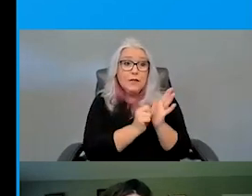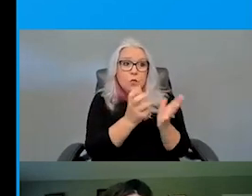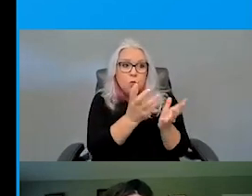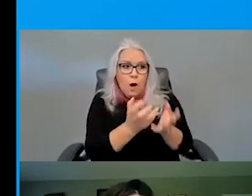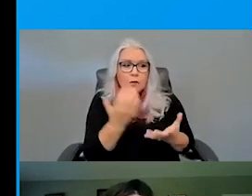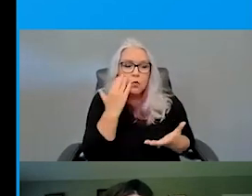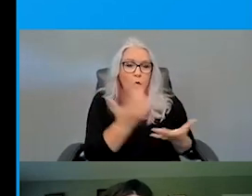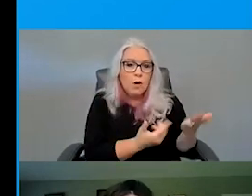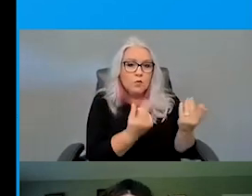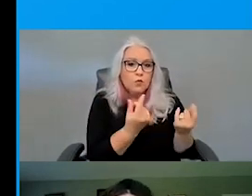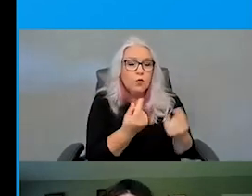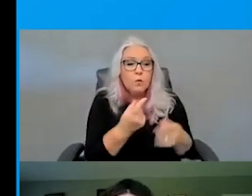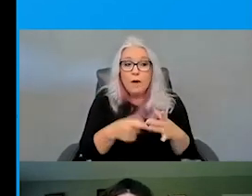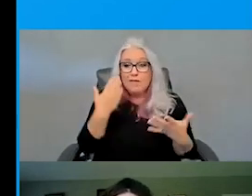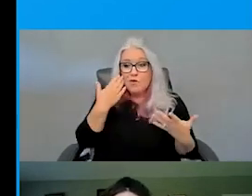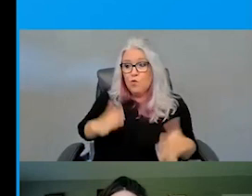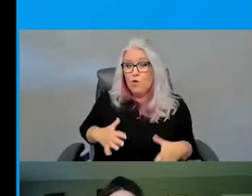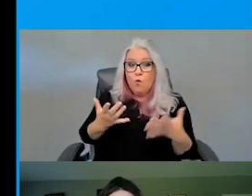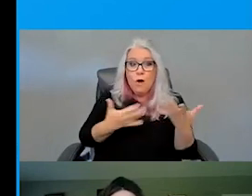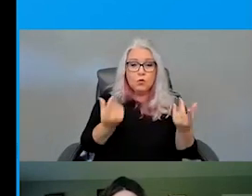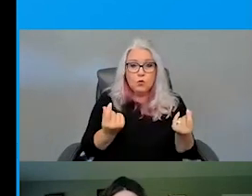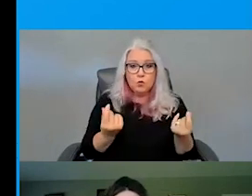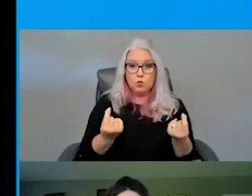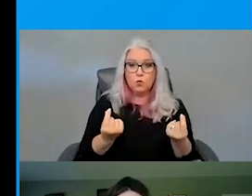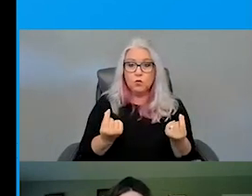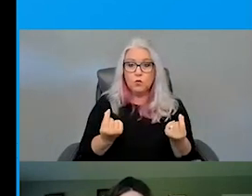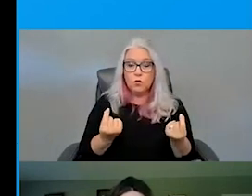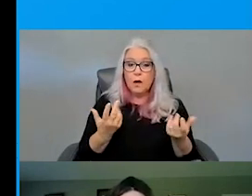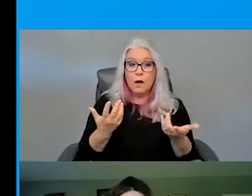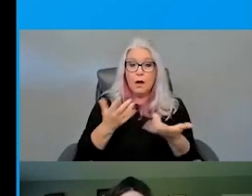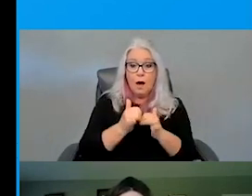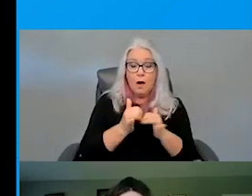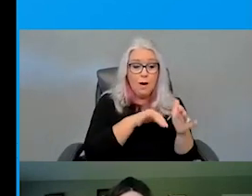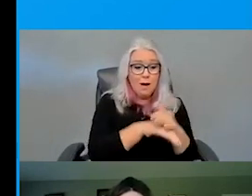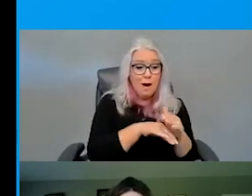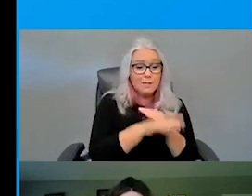exactly they are supposed to be doing. Where do I access information on the ADA?